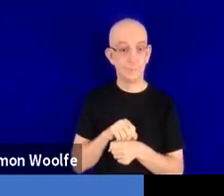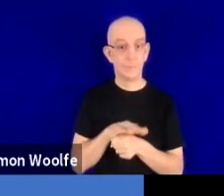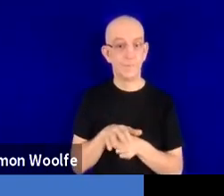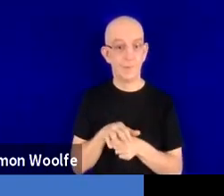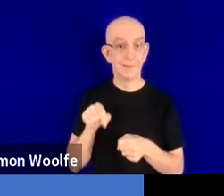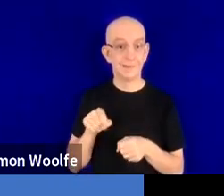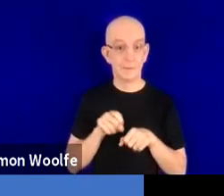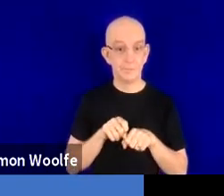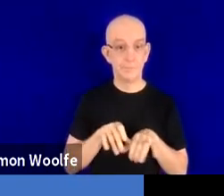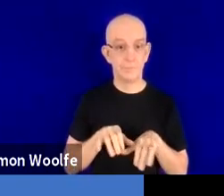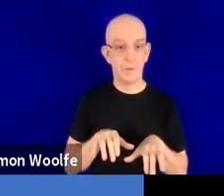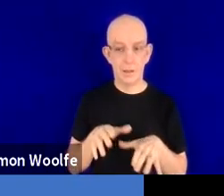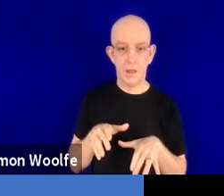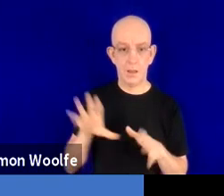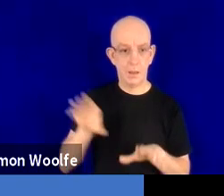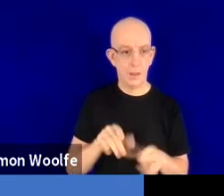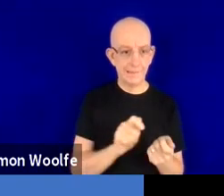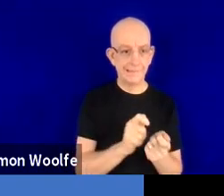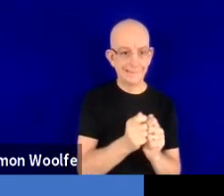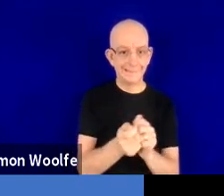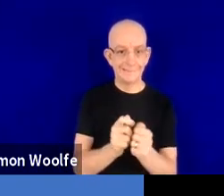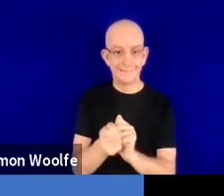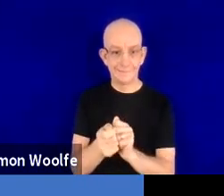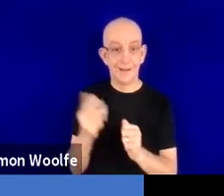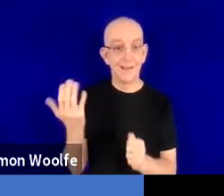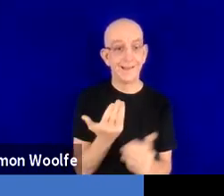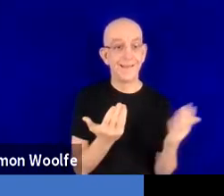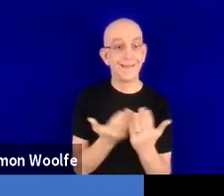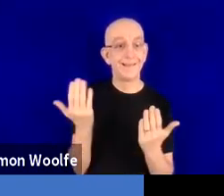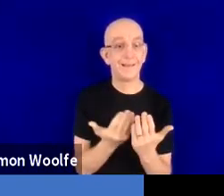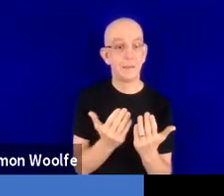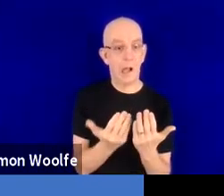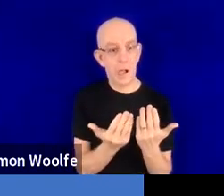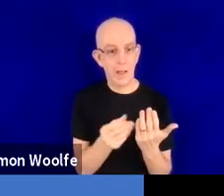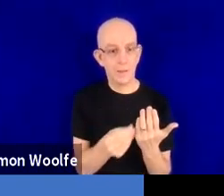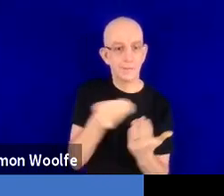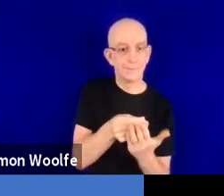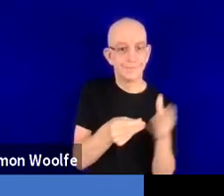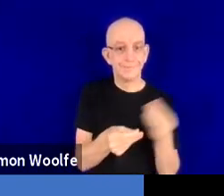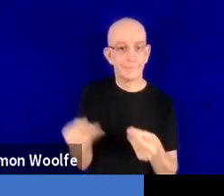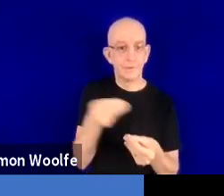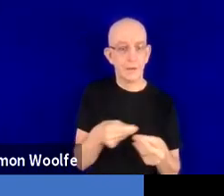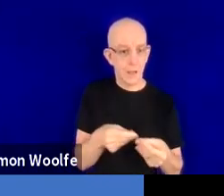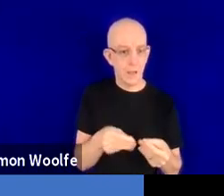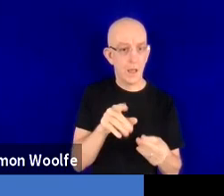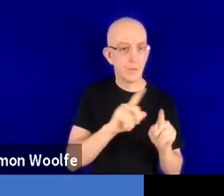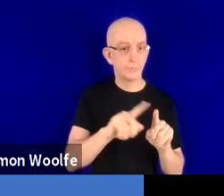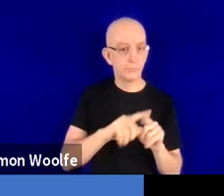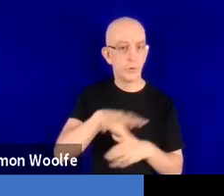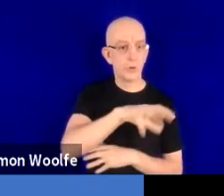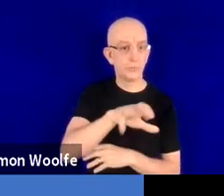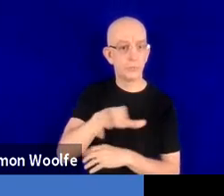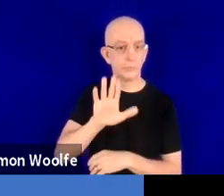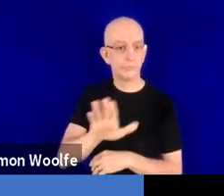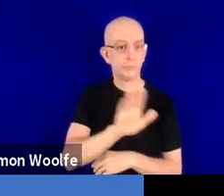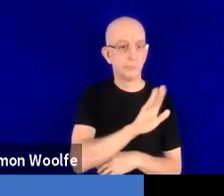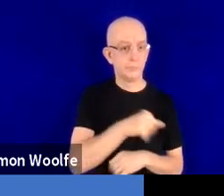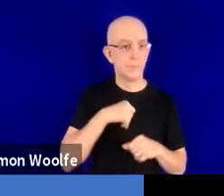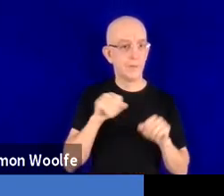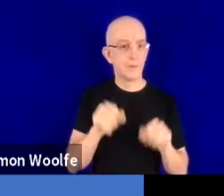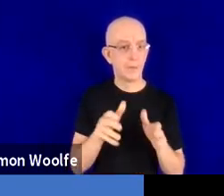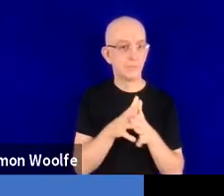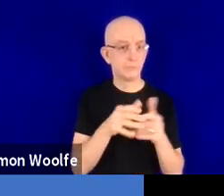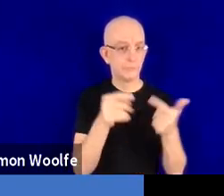and I refer to it in a bit more detail. Those case studies were partly selected to be kind of representative of a range of contacts